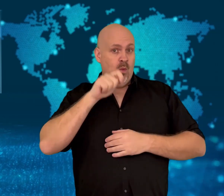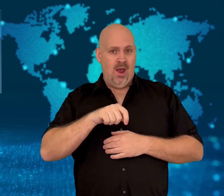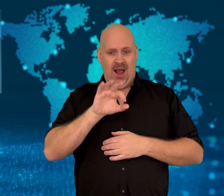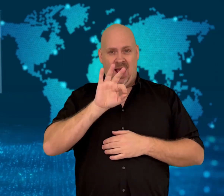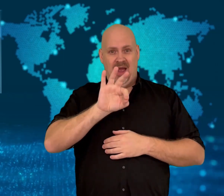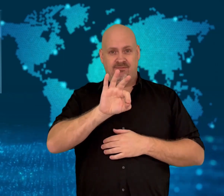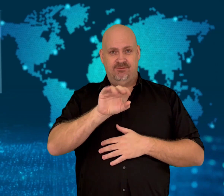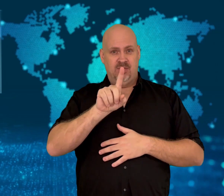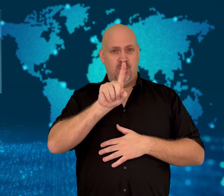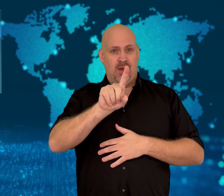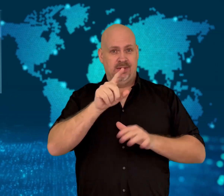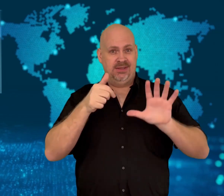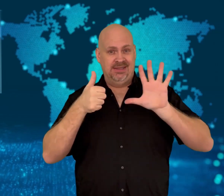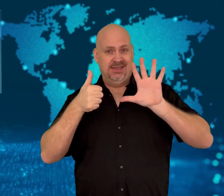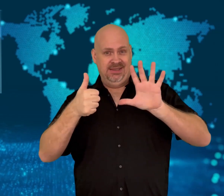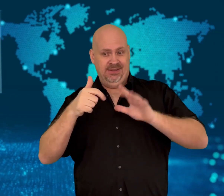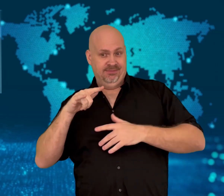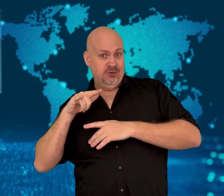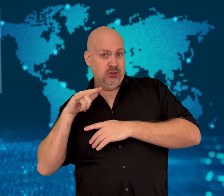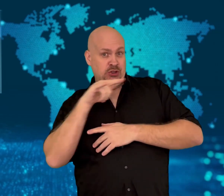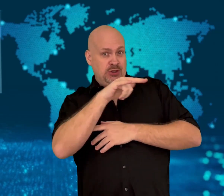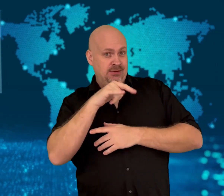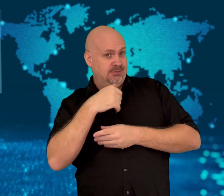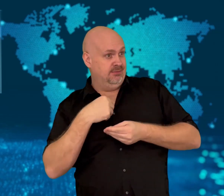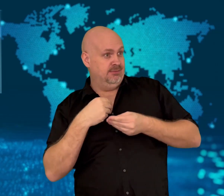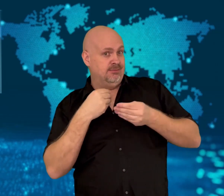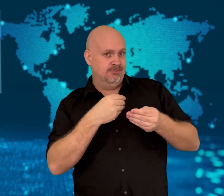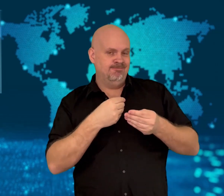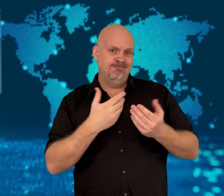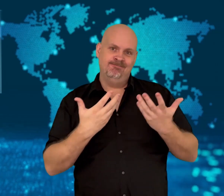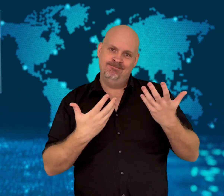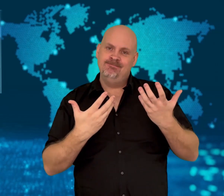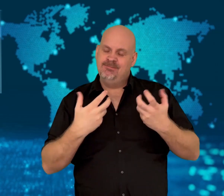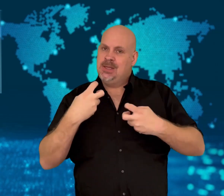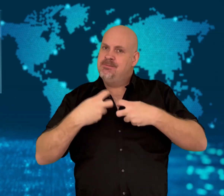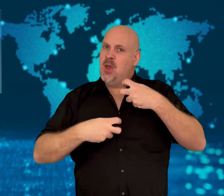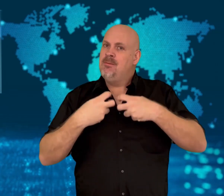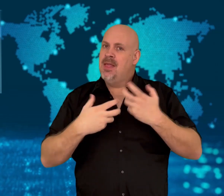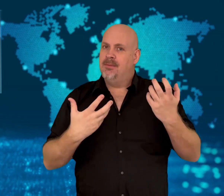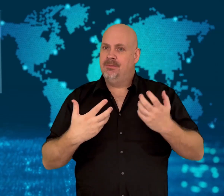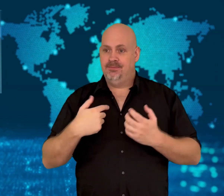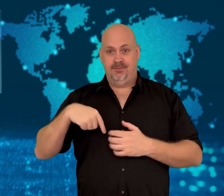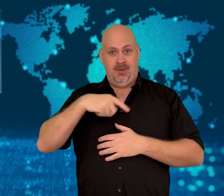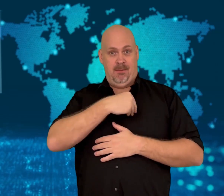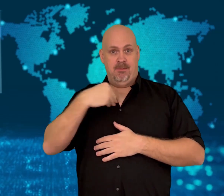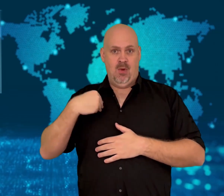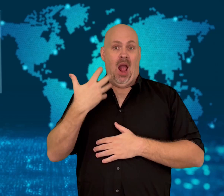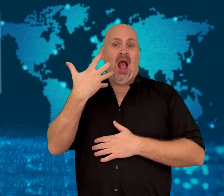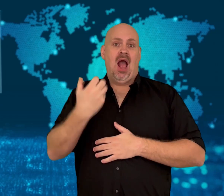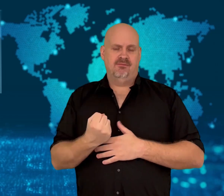there are fewer than 50 of the aircraft in the Polish air force.